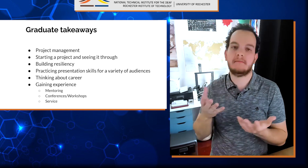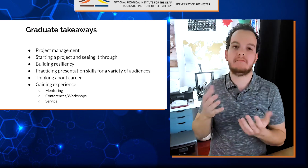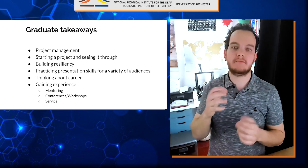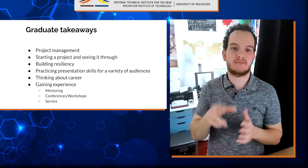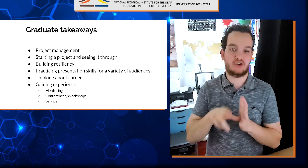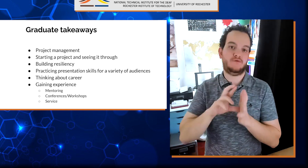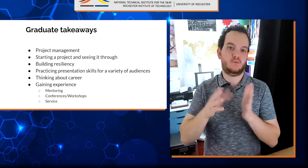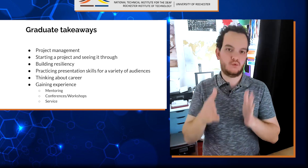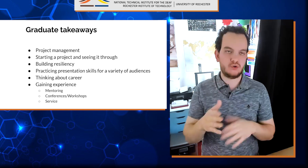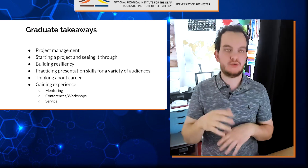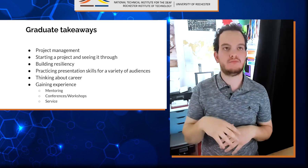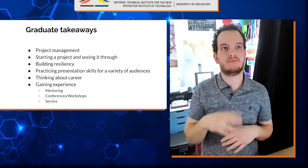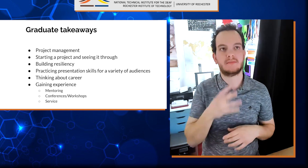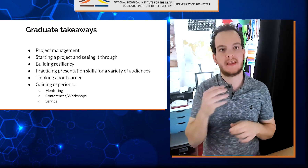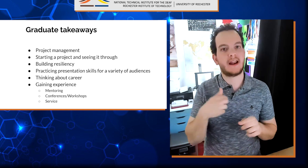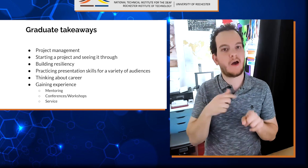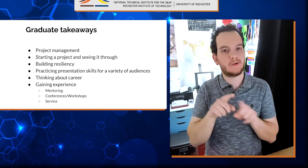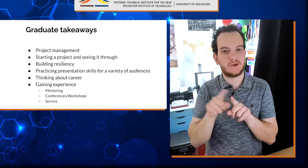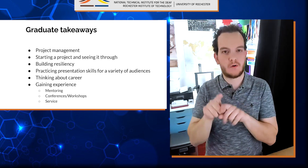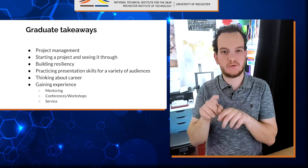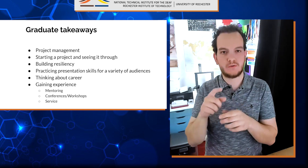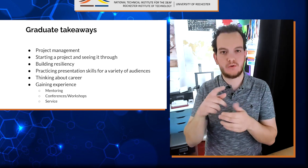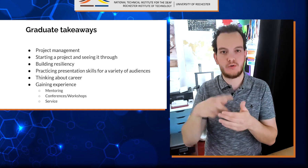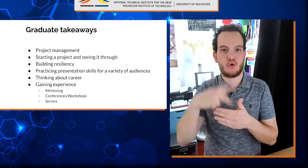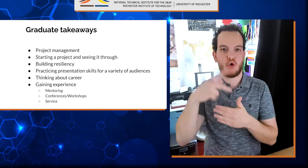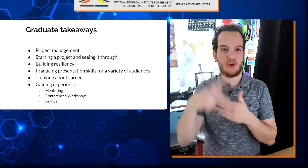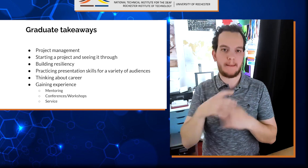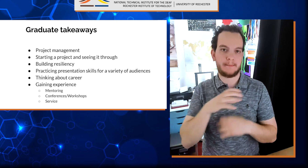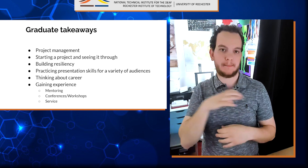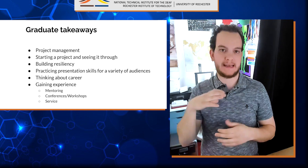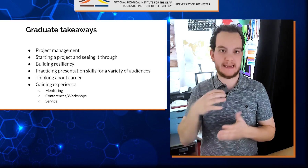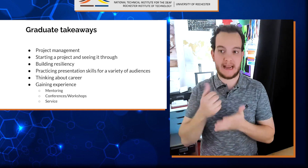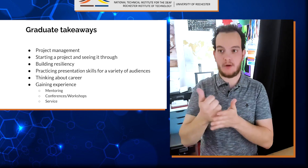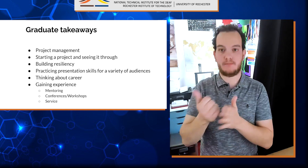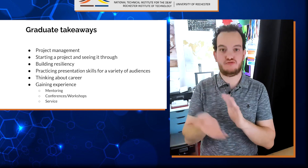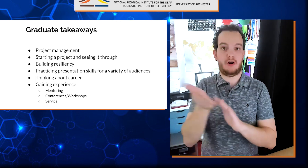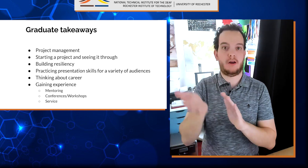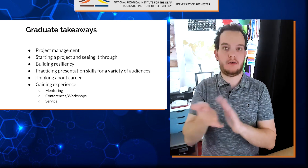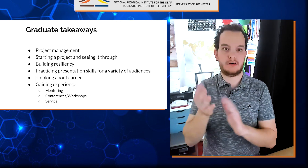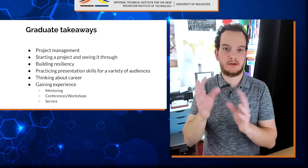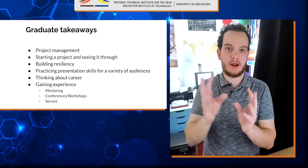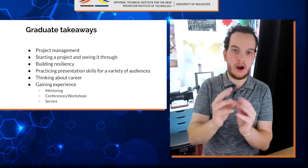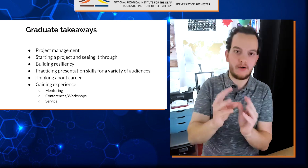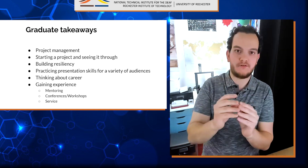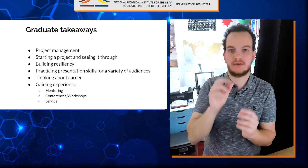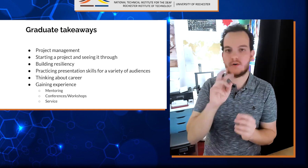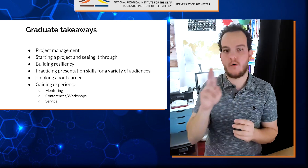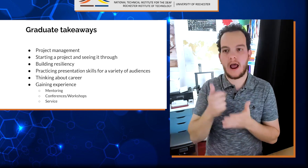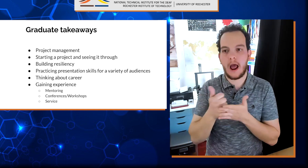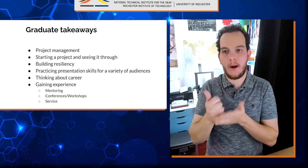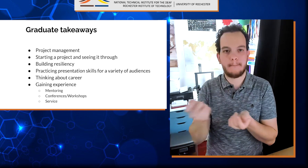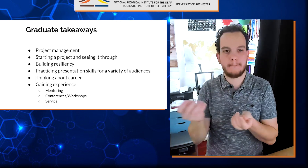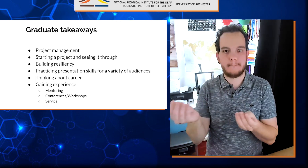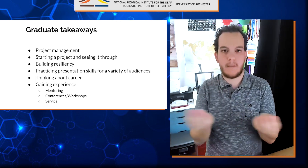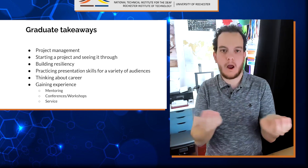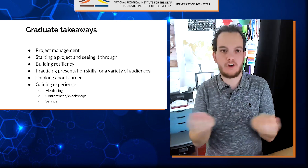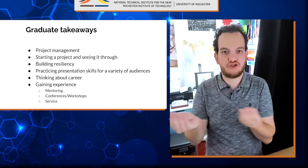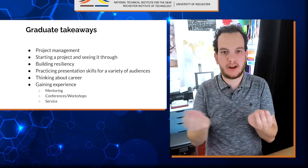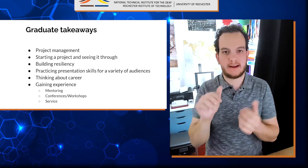to a conference, I was a reviewer, meaning that I would review the potential submissions and help on a panel to determine which would be accepted.